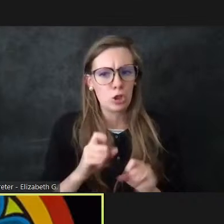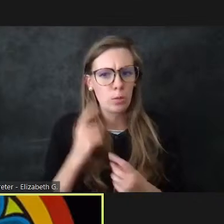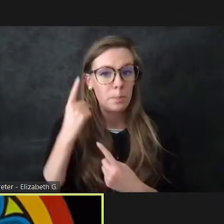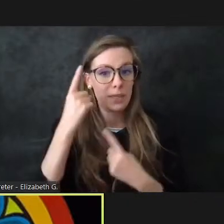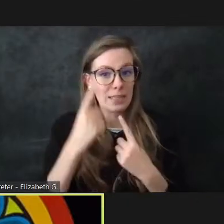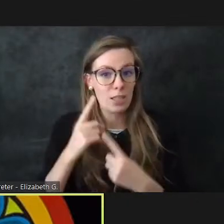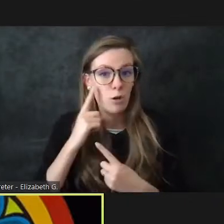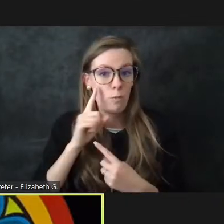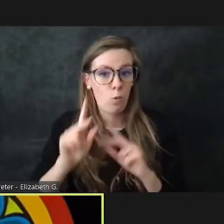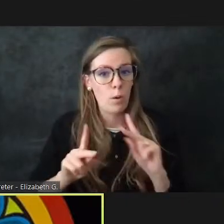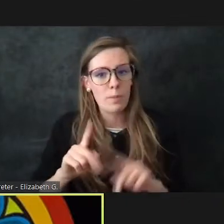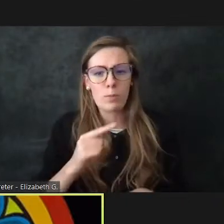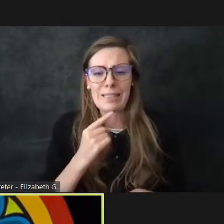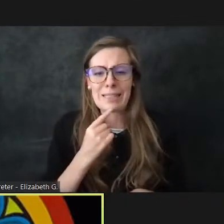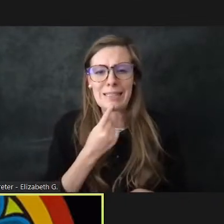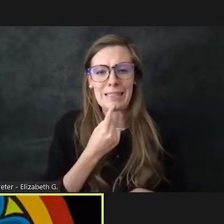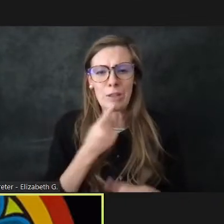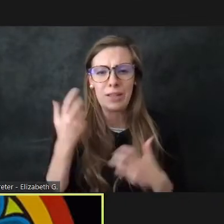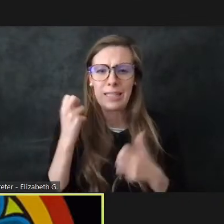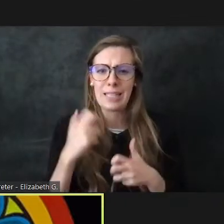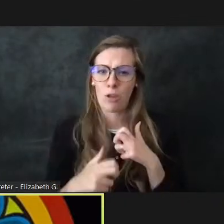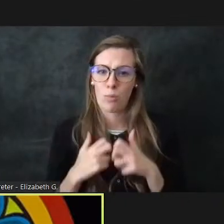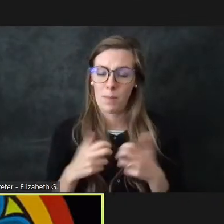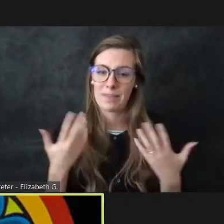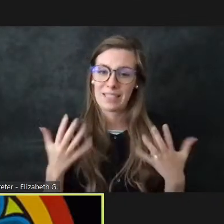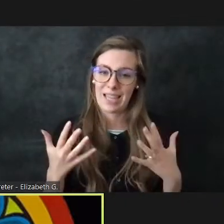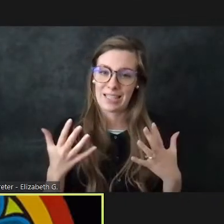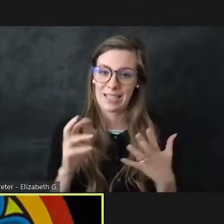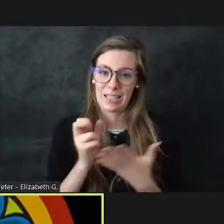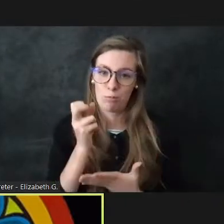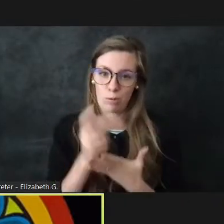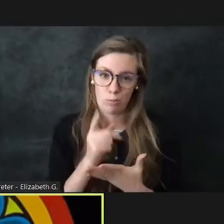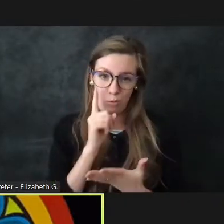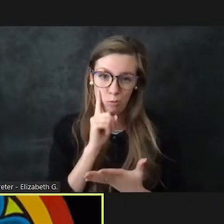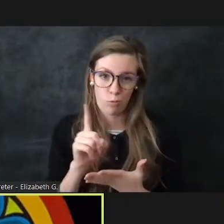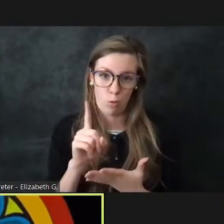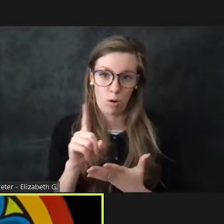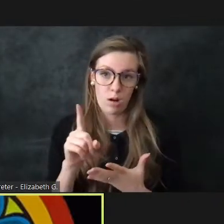people that have immune systems that are affected or that